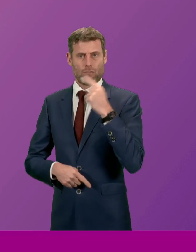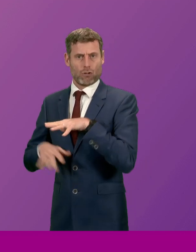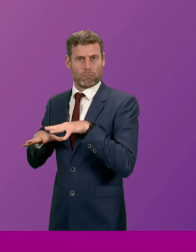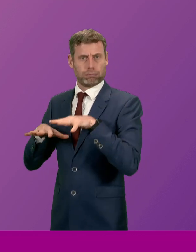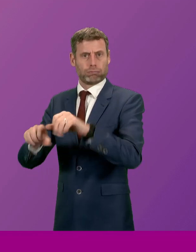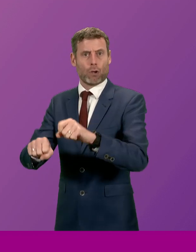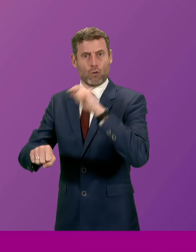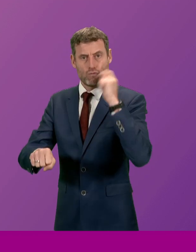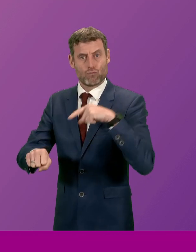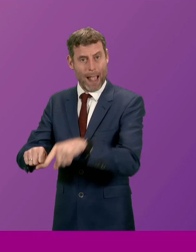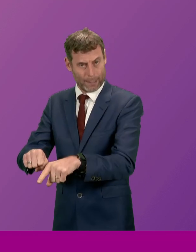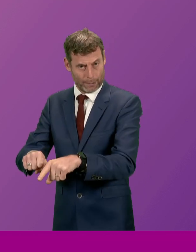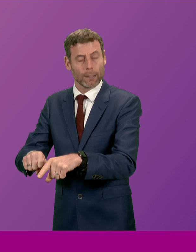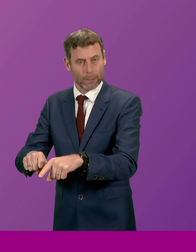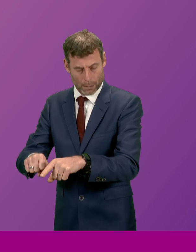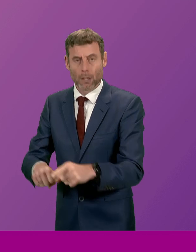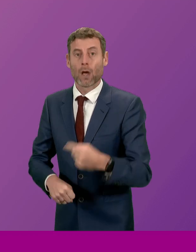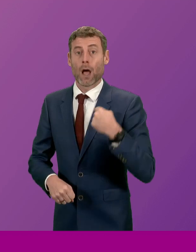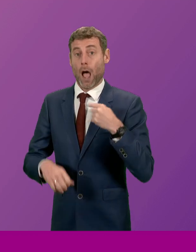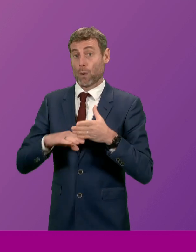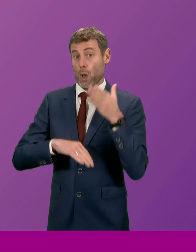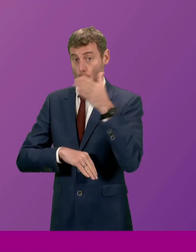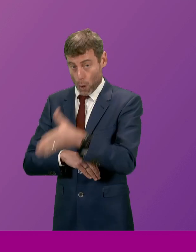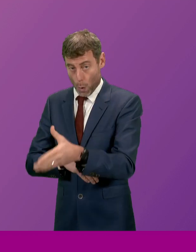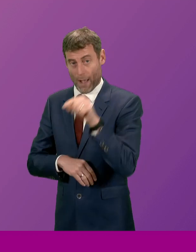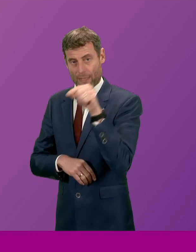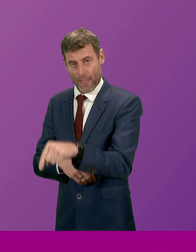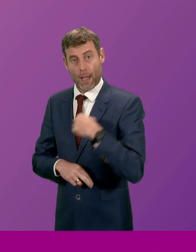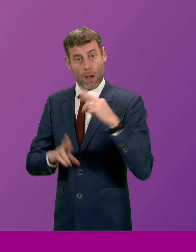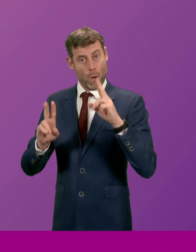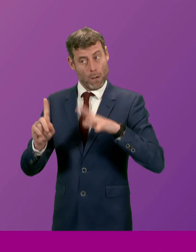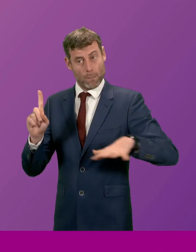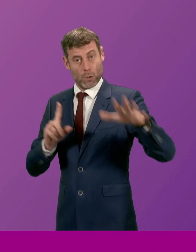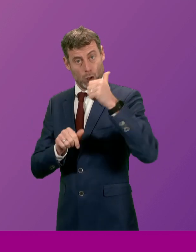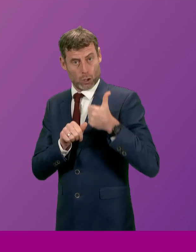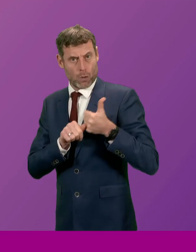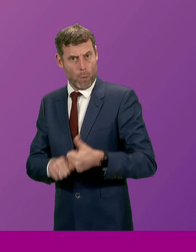to the service, I will go with the whole-hearted support of every member of the Parliament who is